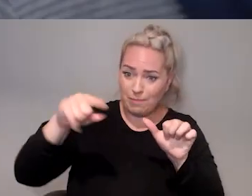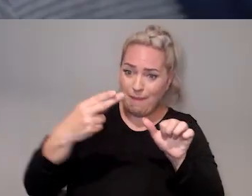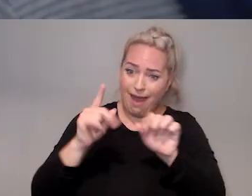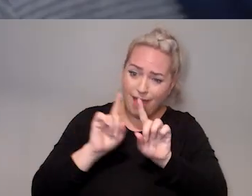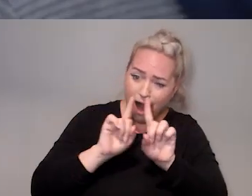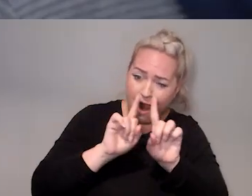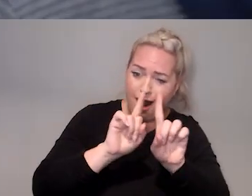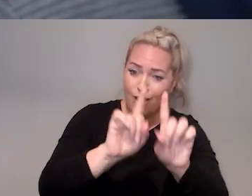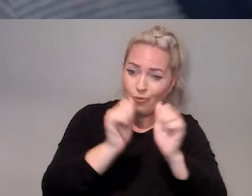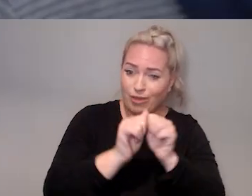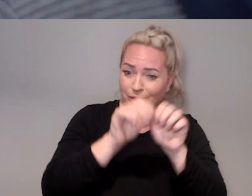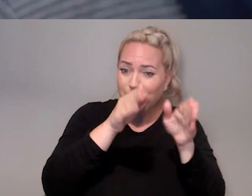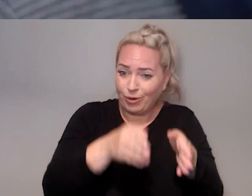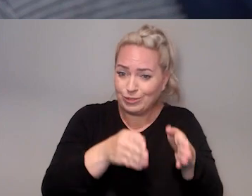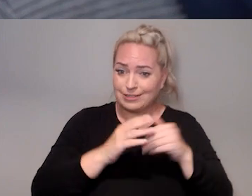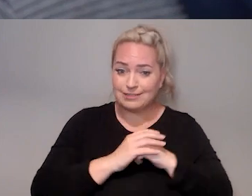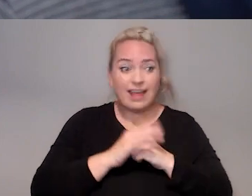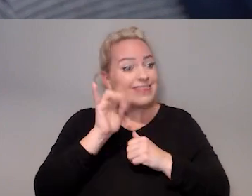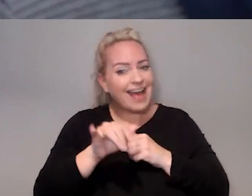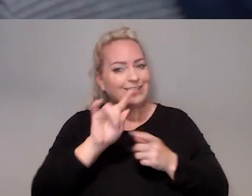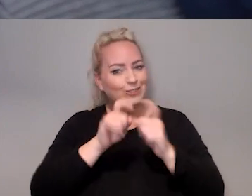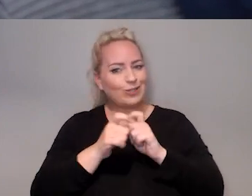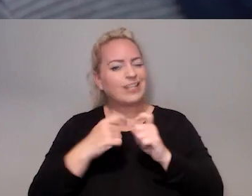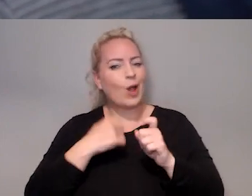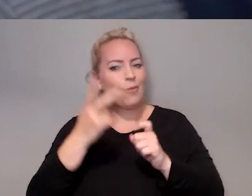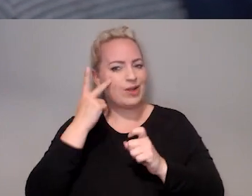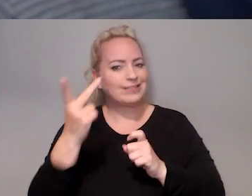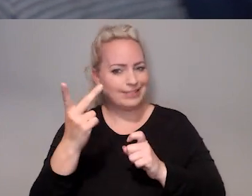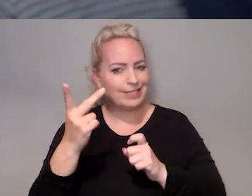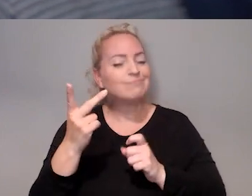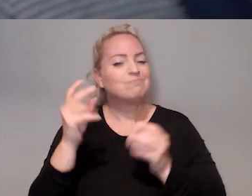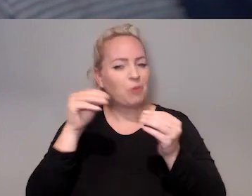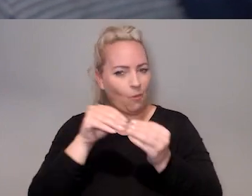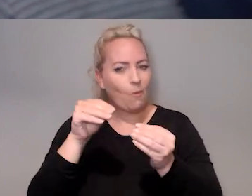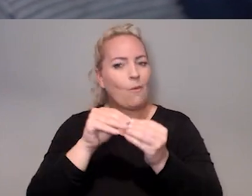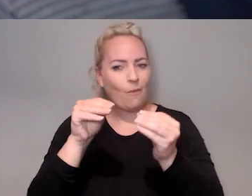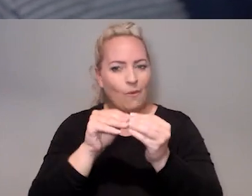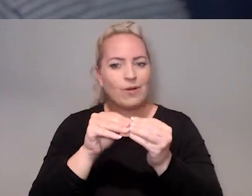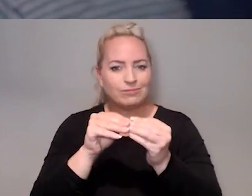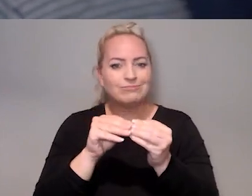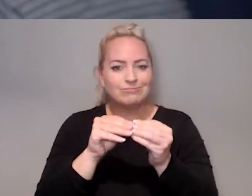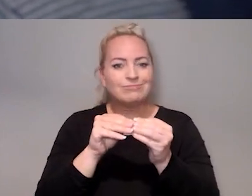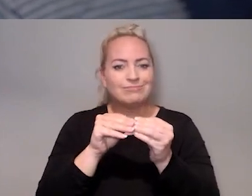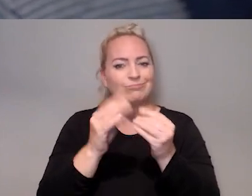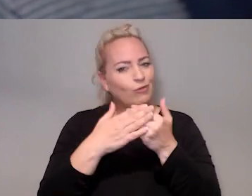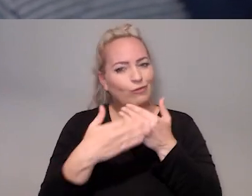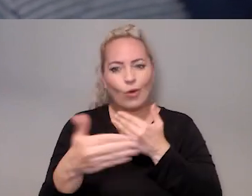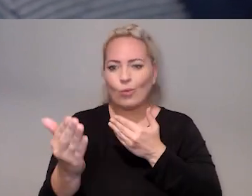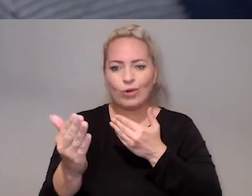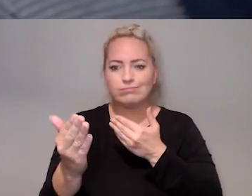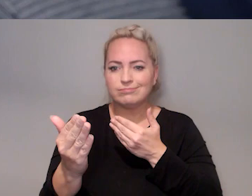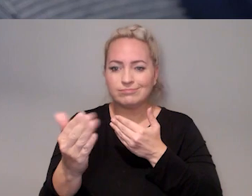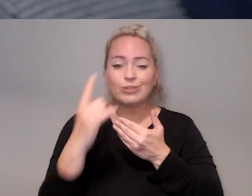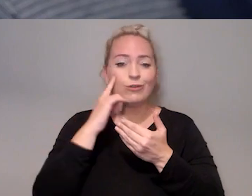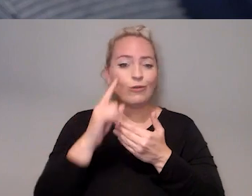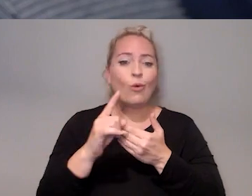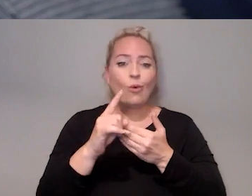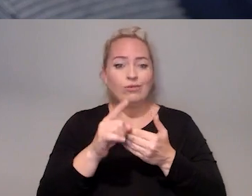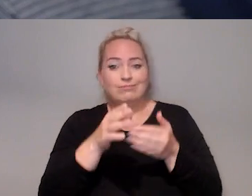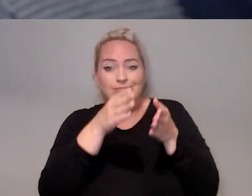someone that's the change that I would like to see more of uh moving forward for person centered